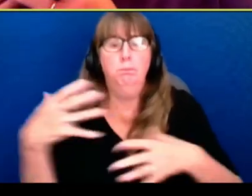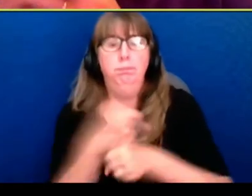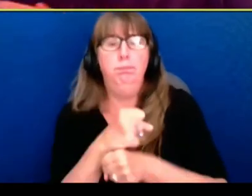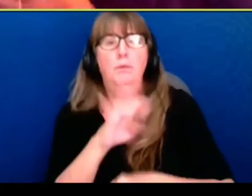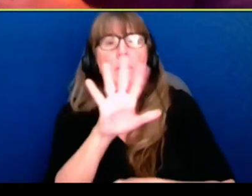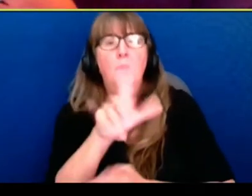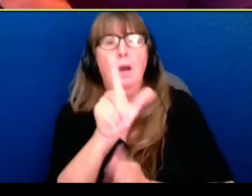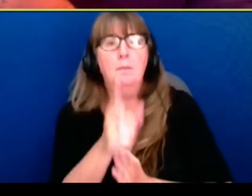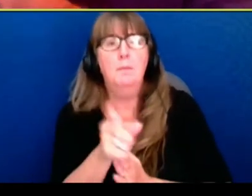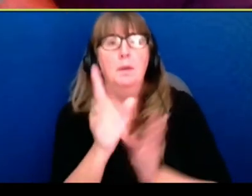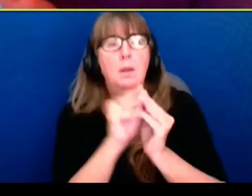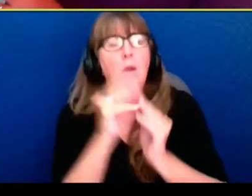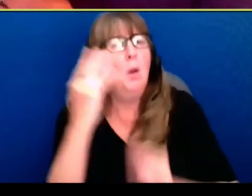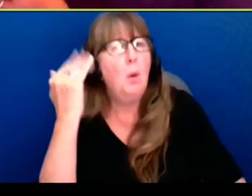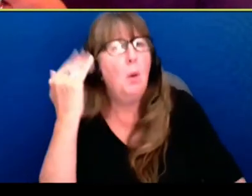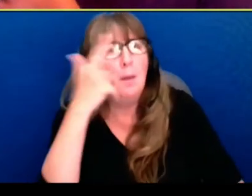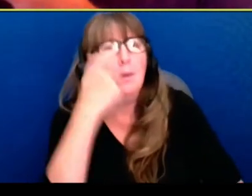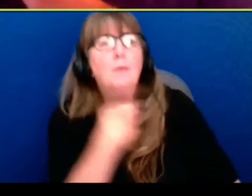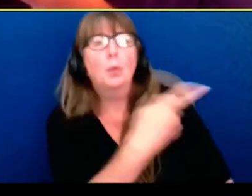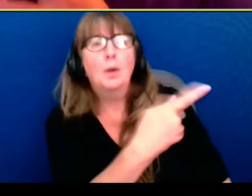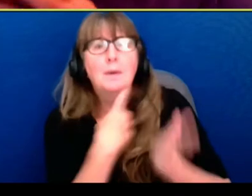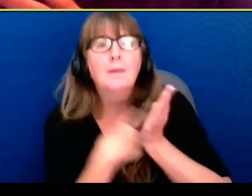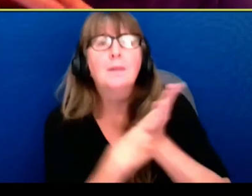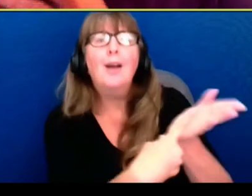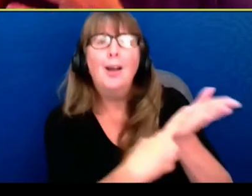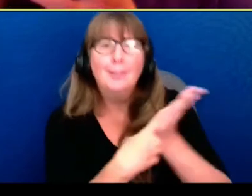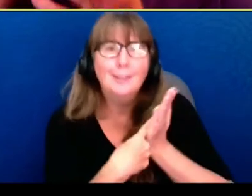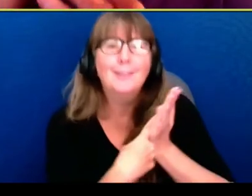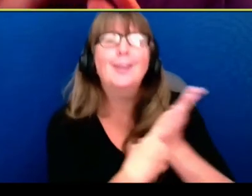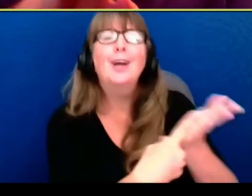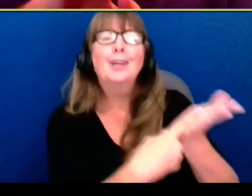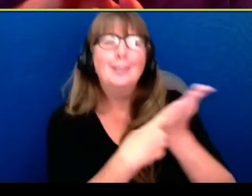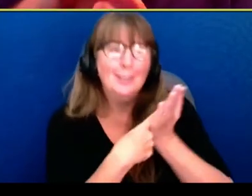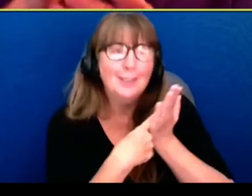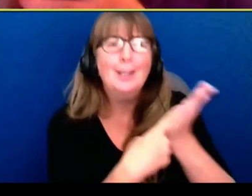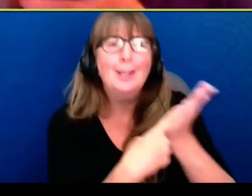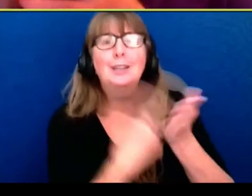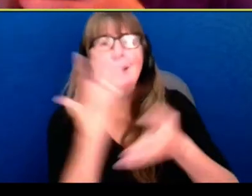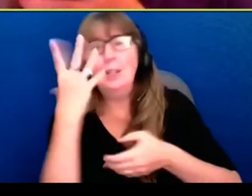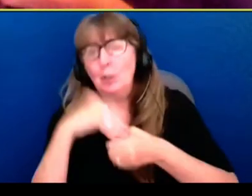Why? Because we had been talking about the IEP, what needed to be included, we've been discussing